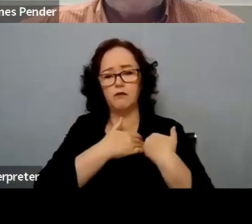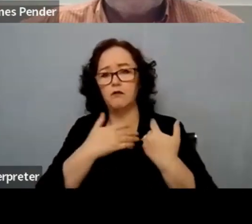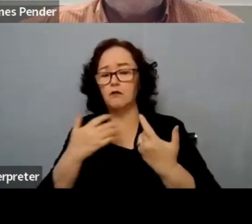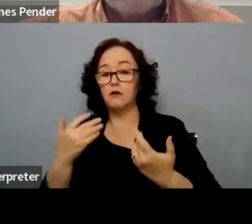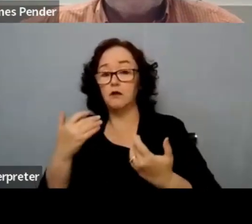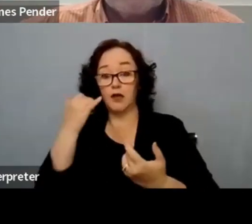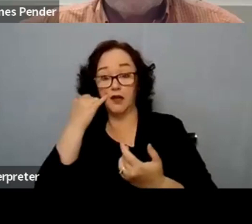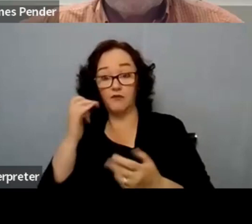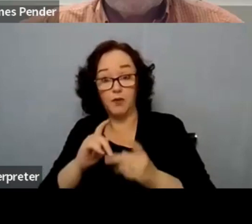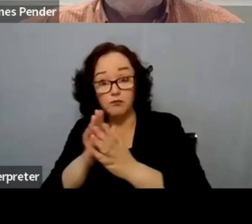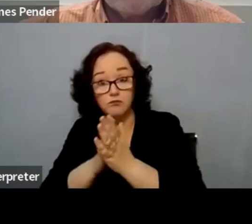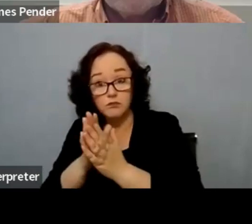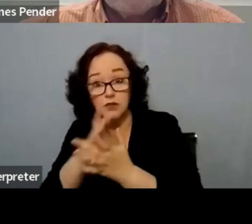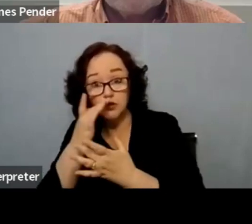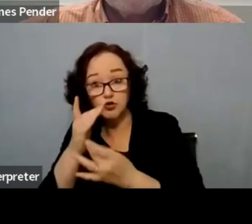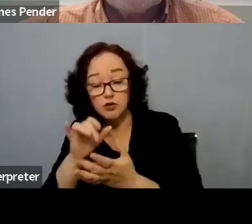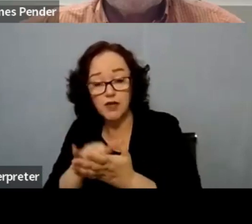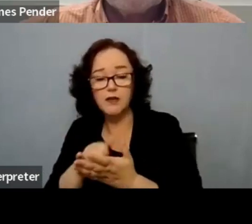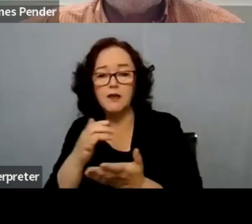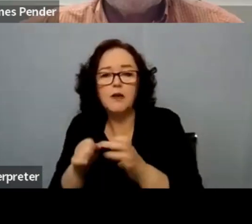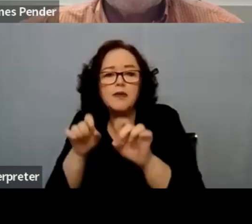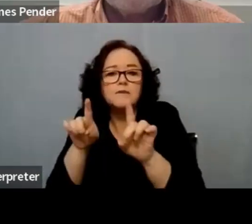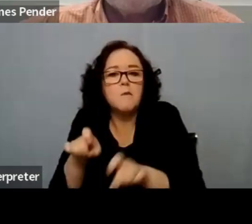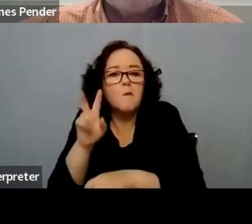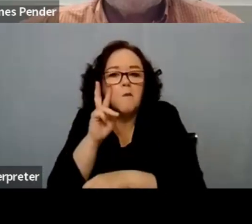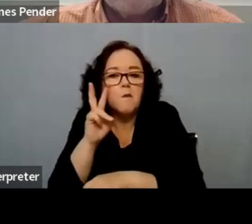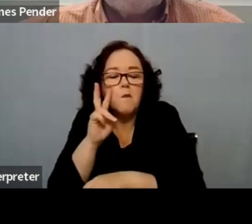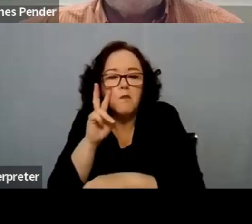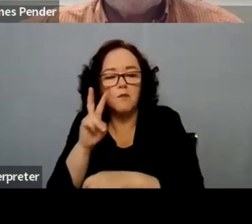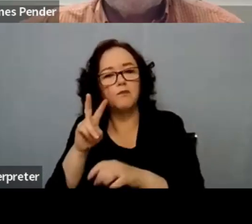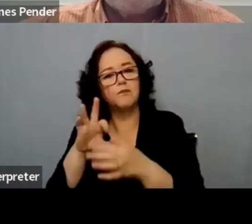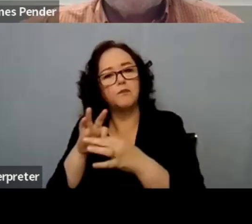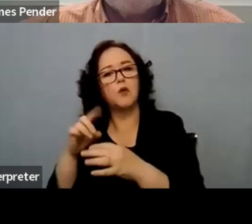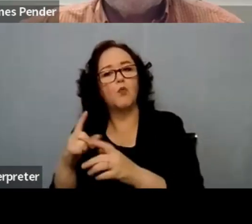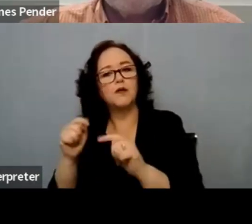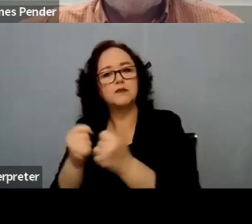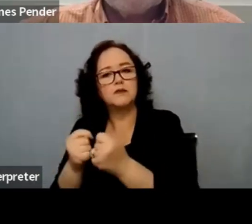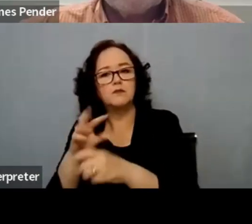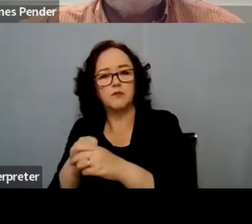trying to maybe pilot it with one team in your agency, or one